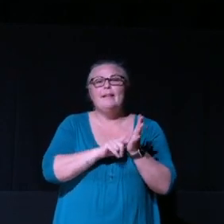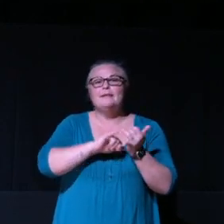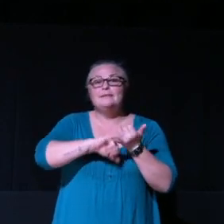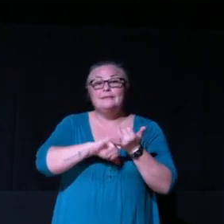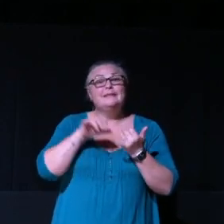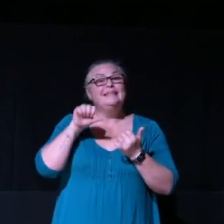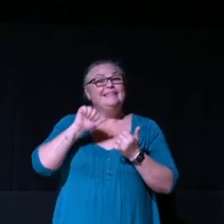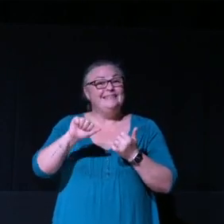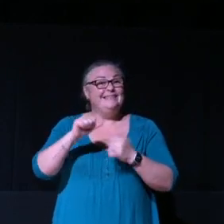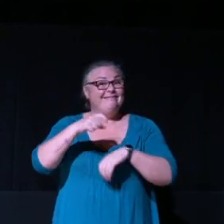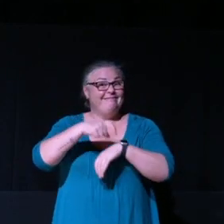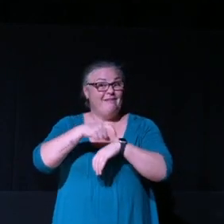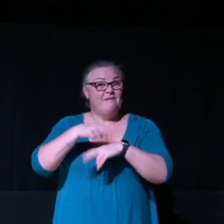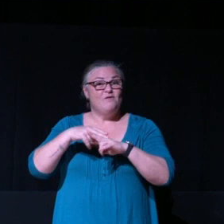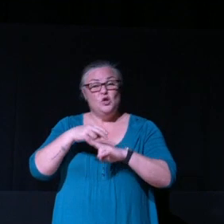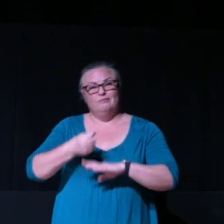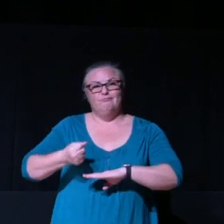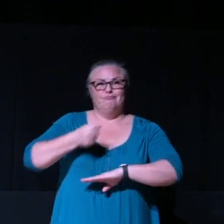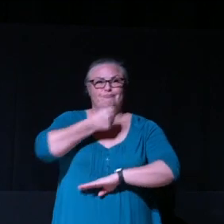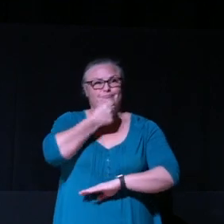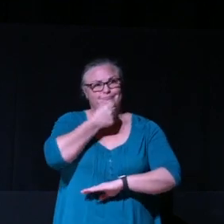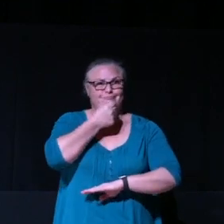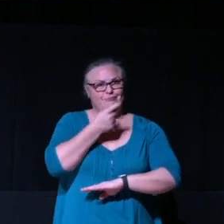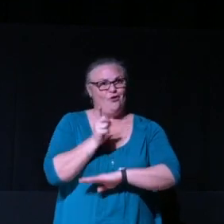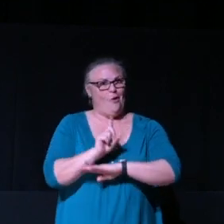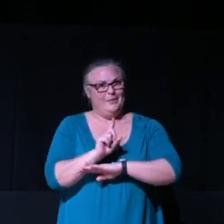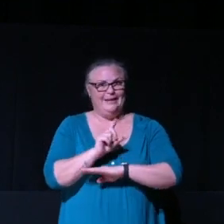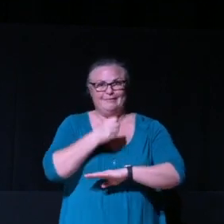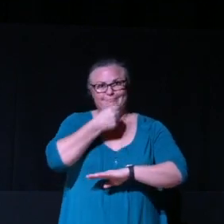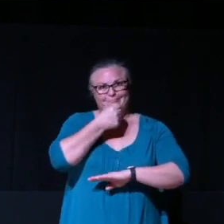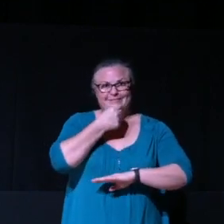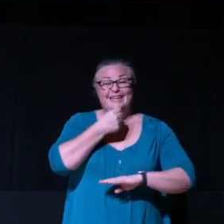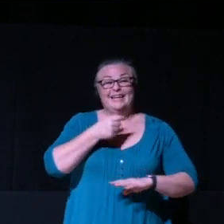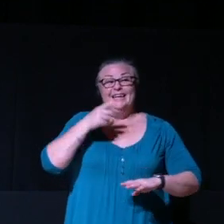year and he was coming on after an act who was walking off stage with blood pouring